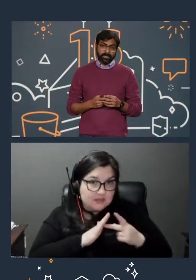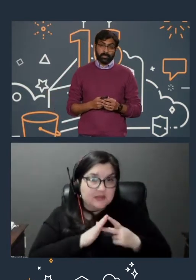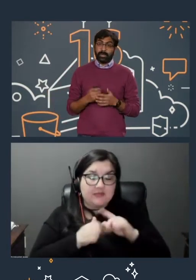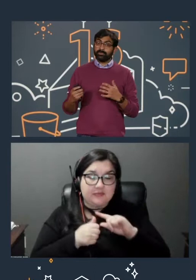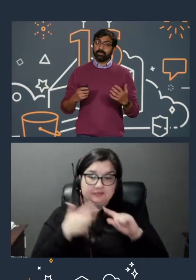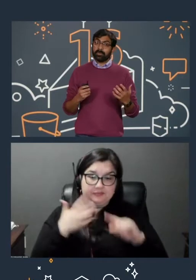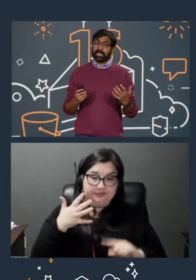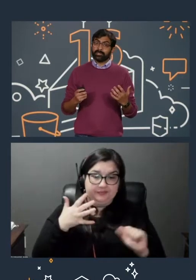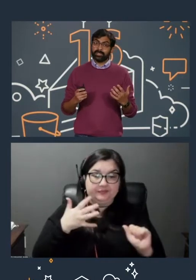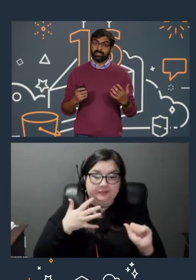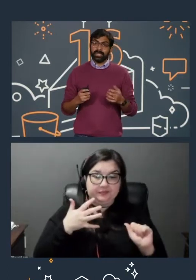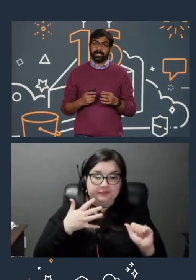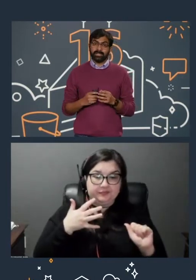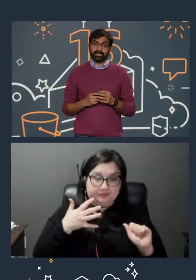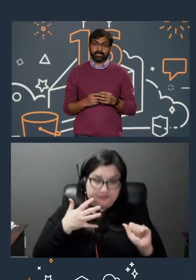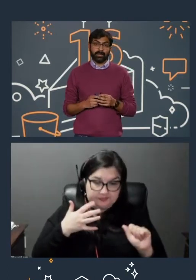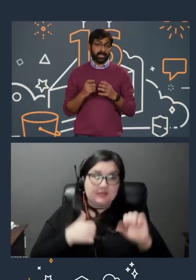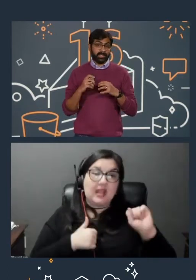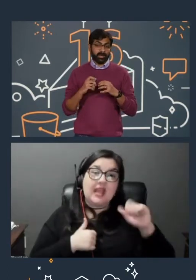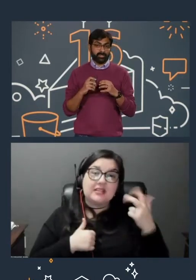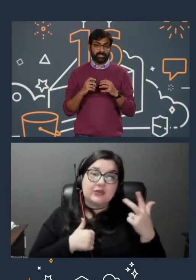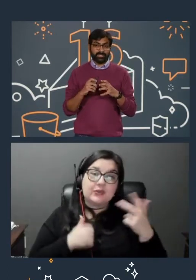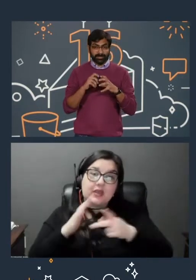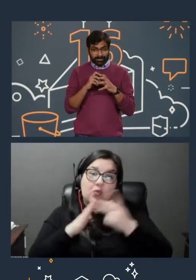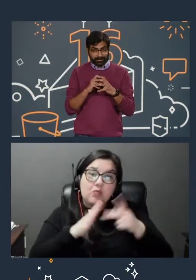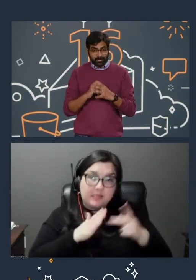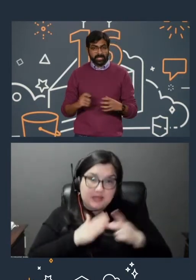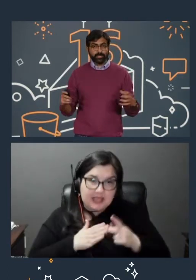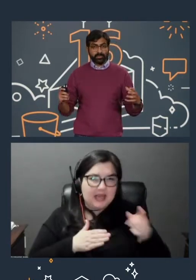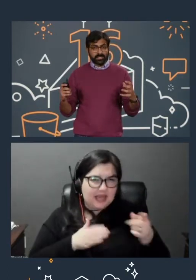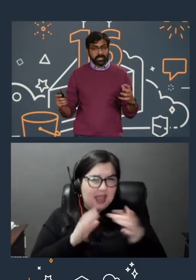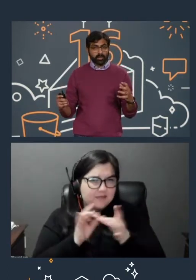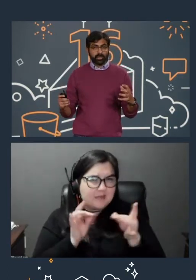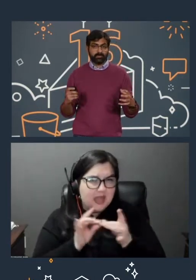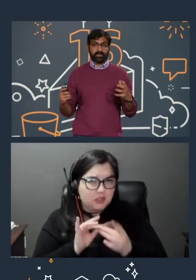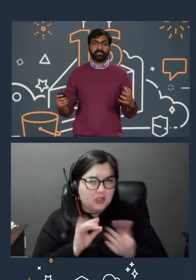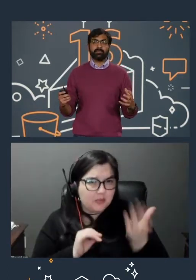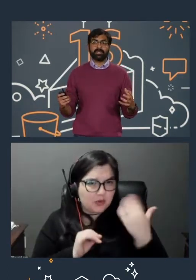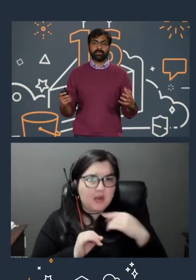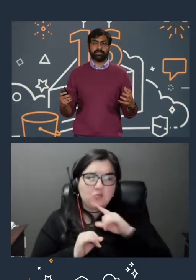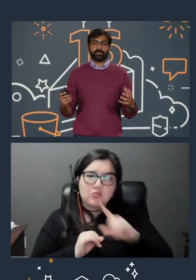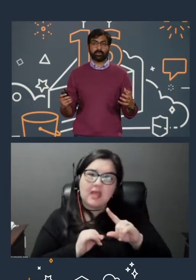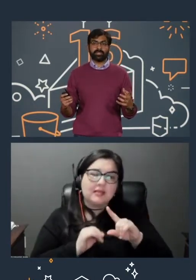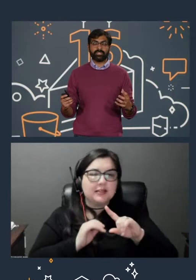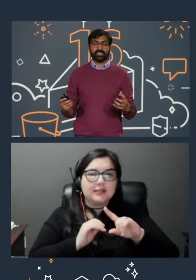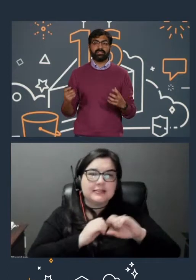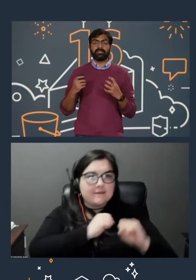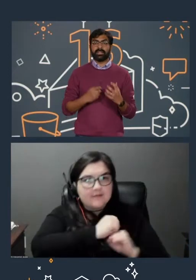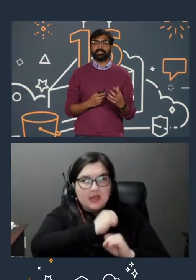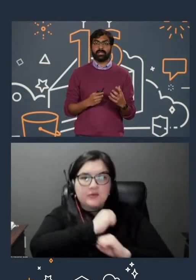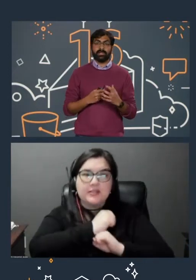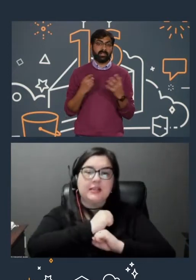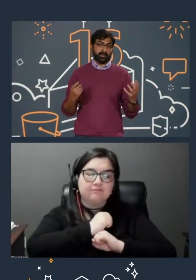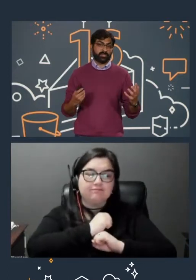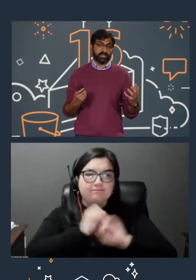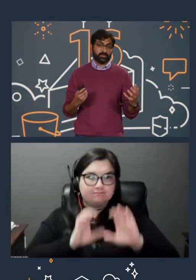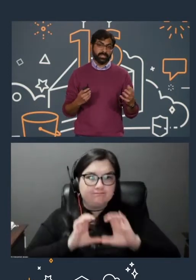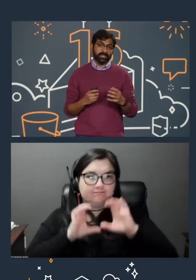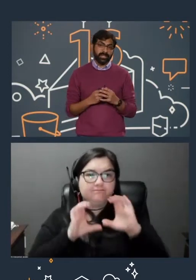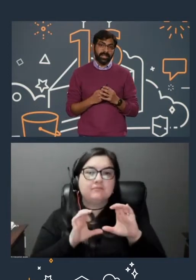So S3 replication is, as I mentioned, the foundational building block of building multi-region storage in Amazon S3,